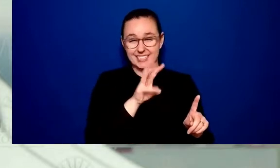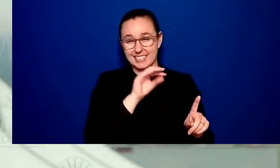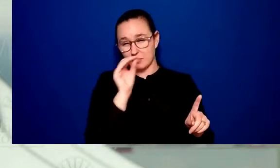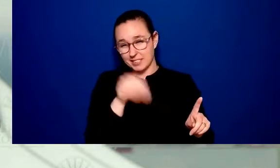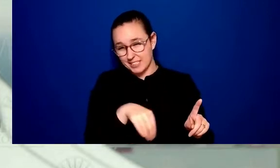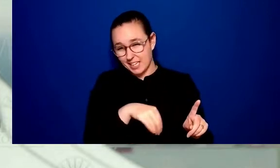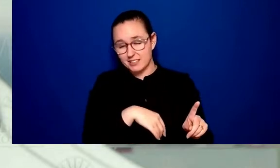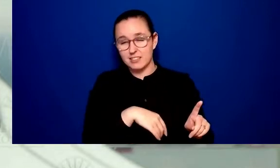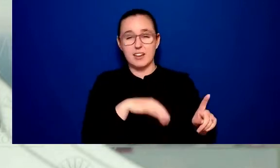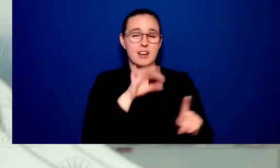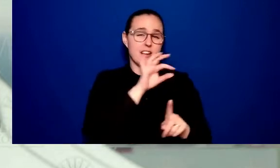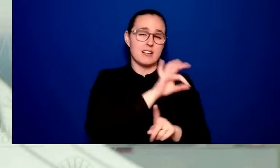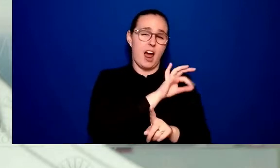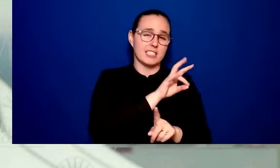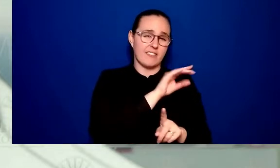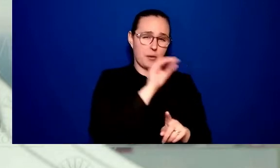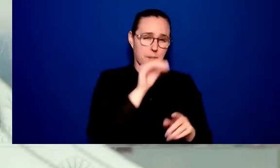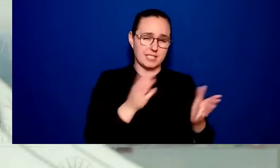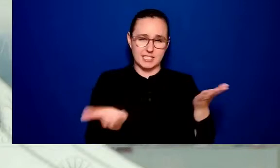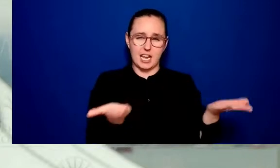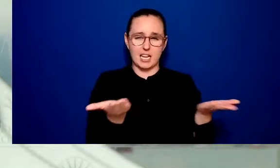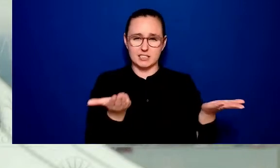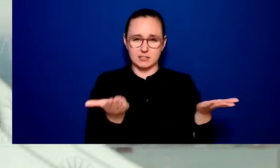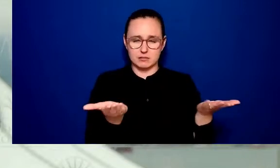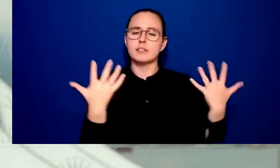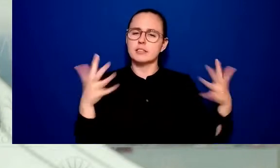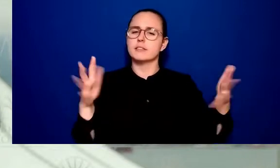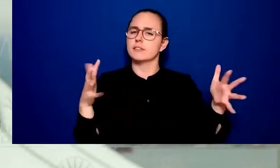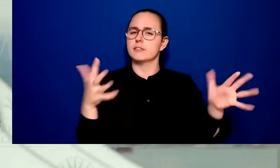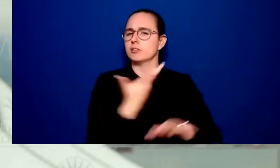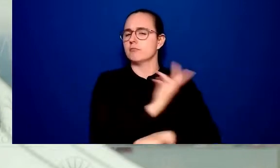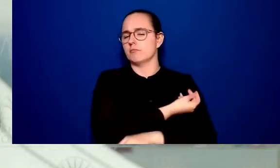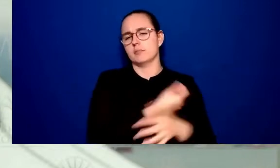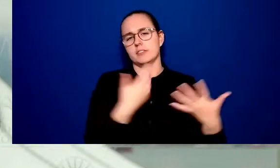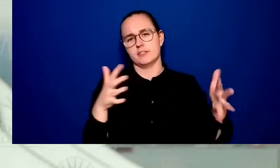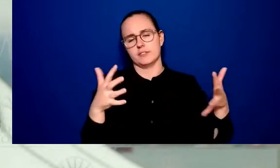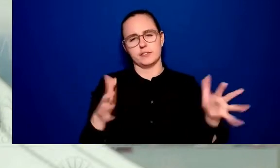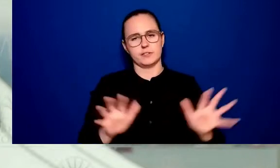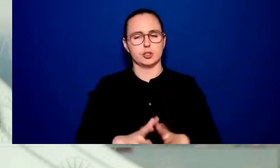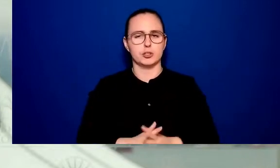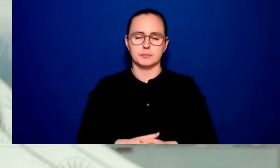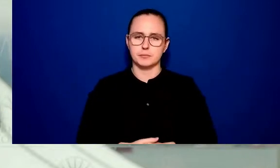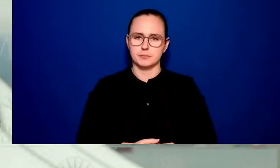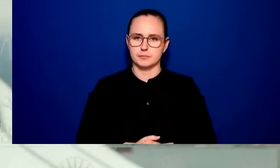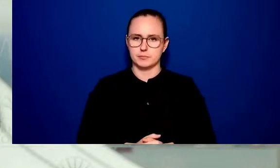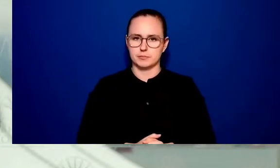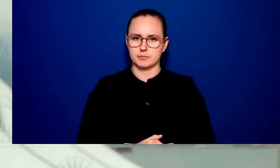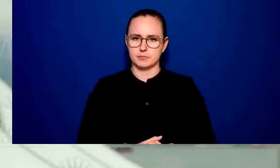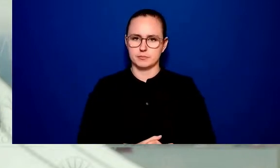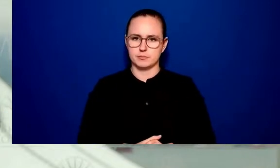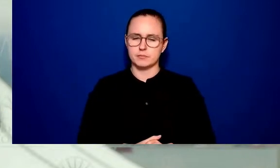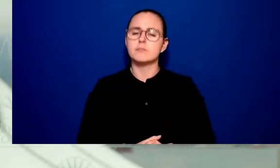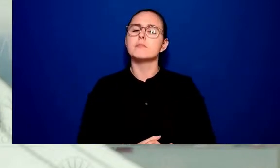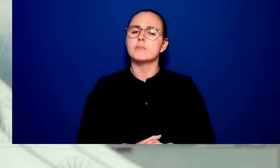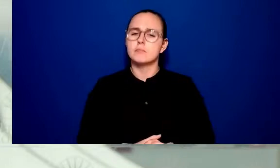challenge for us. And we are we are fully mobilized to the task